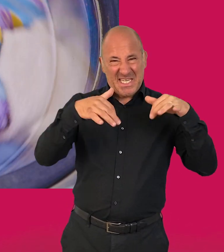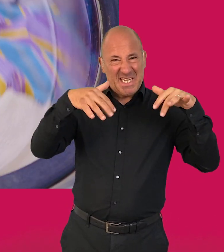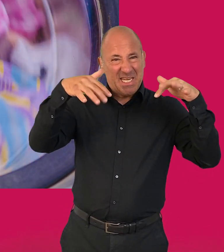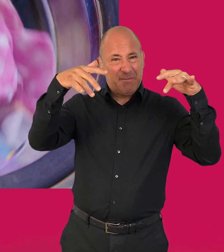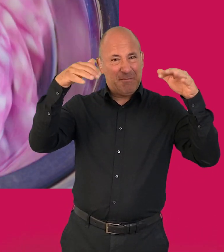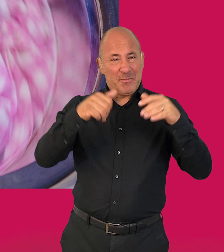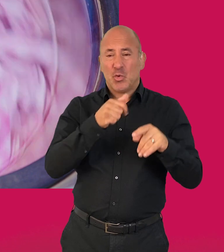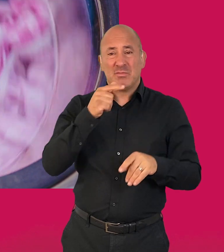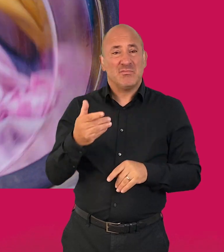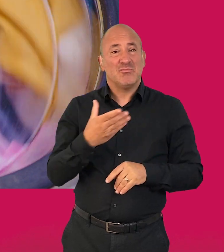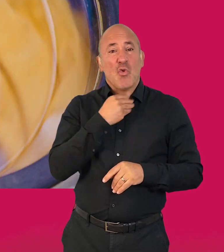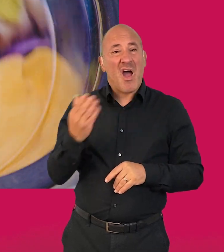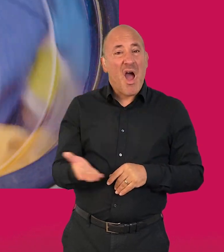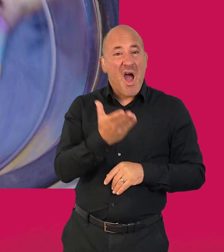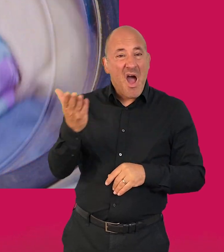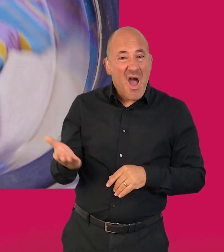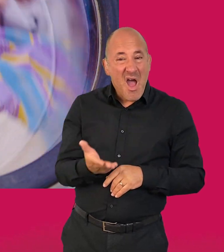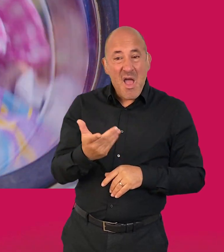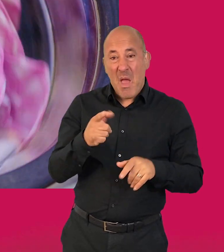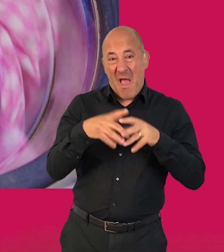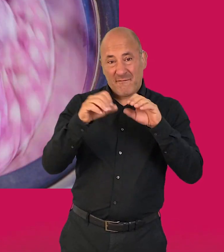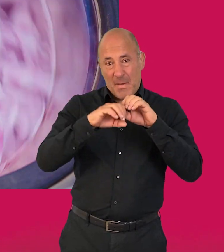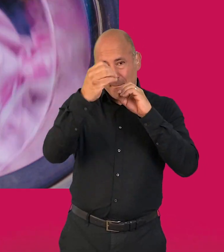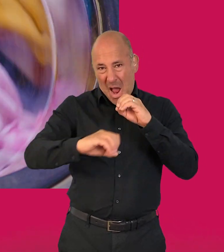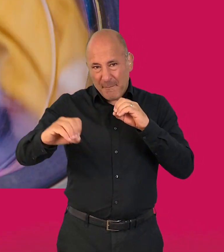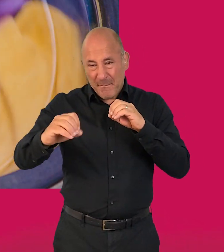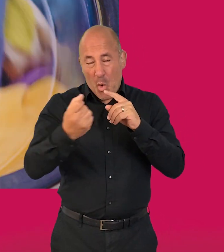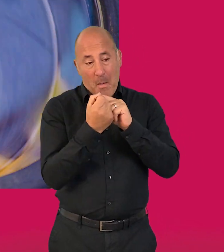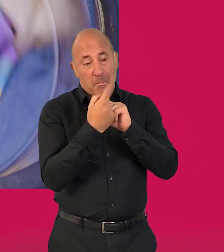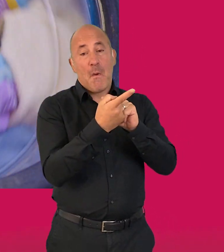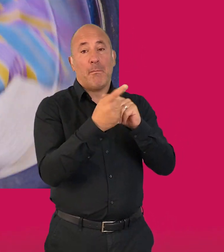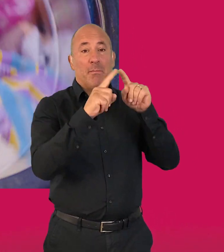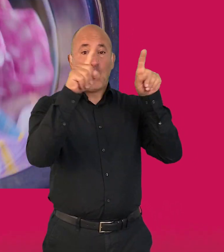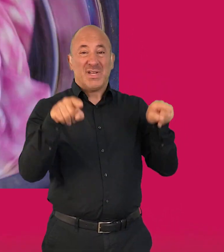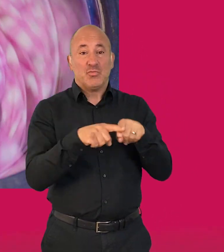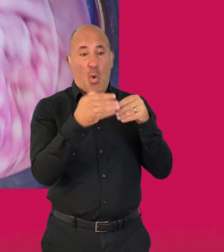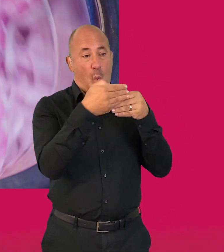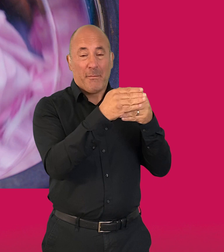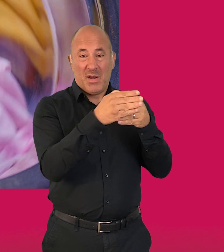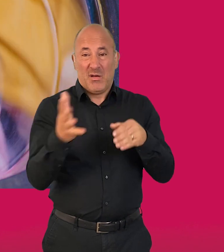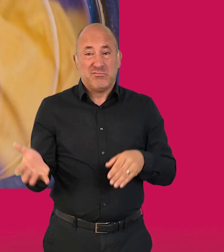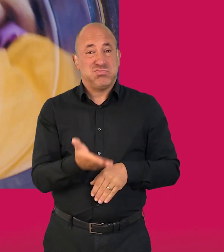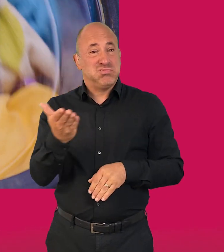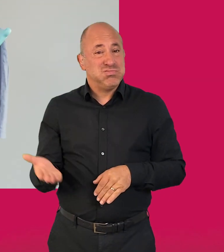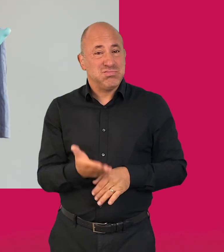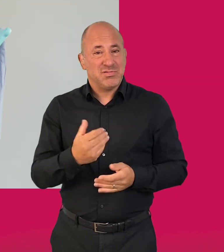Use a tumble dryer instead, as long as it has a ventilation pipe or it's near an open window